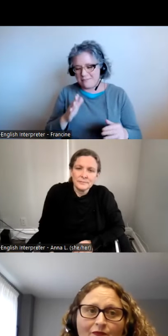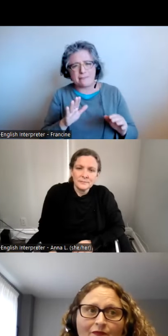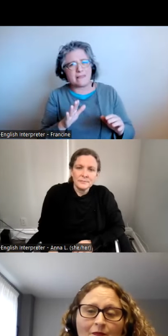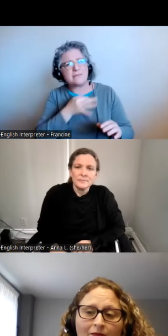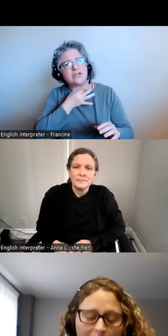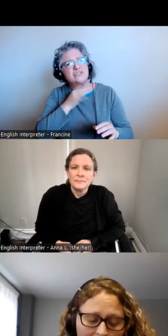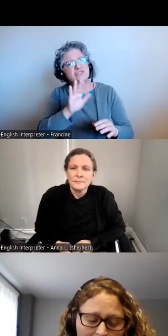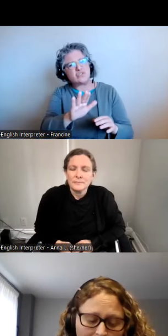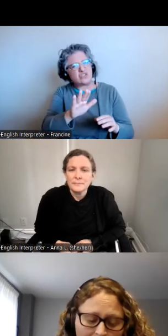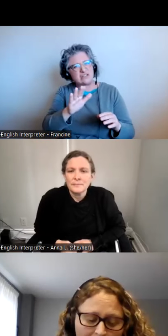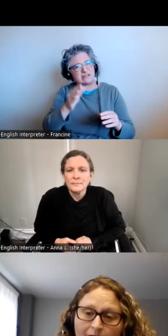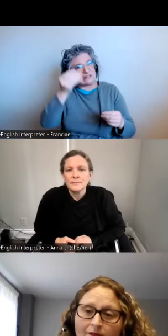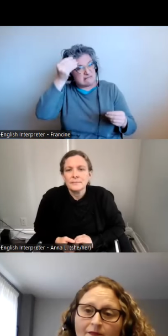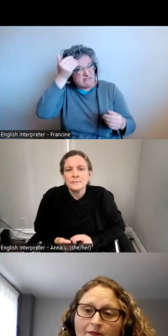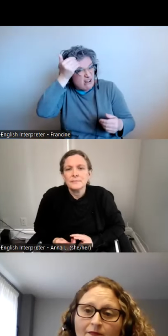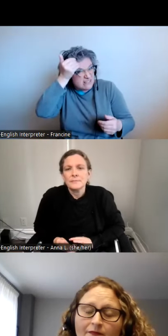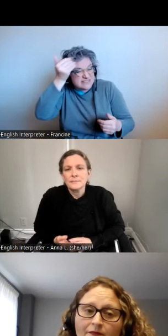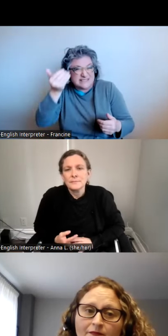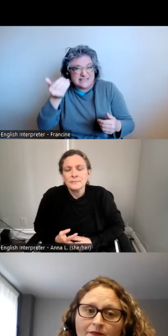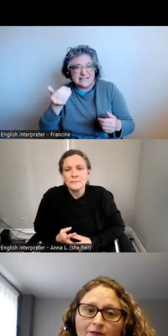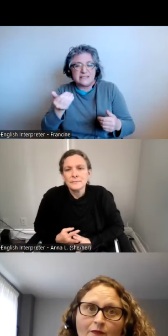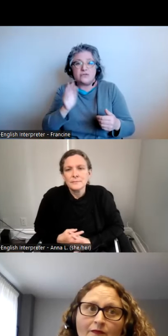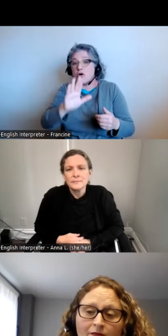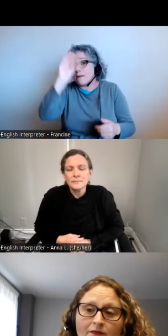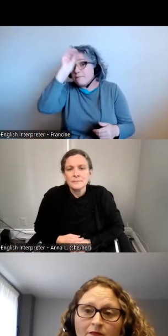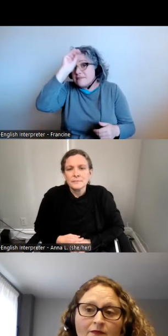sure, although nasal swabbing -- » Allison Boyce: Yes. » Kim Adlard: Do you have any